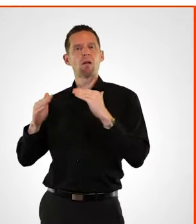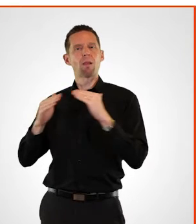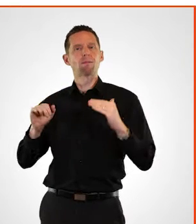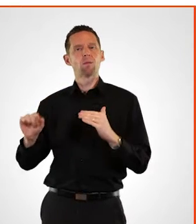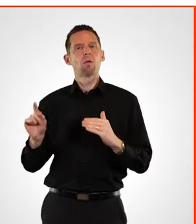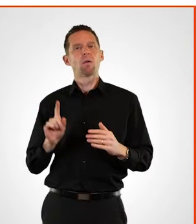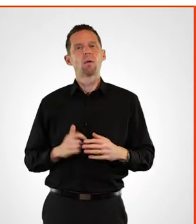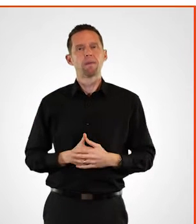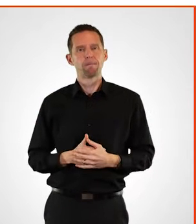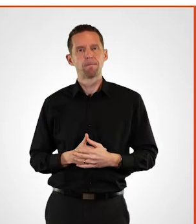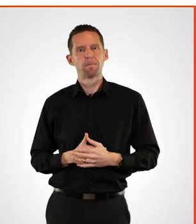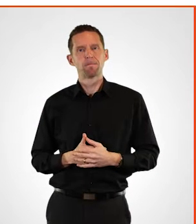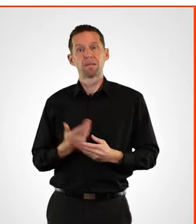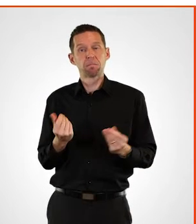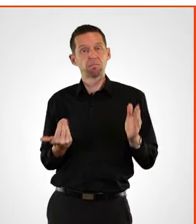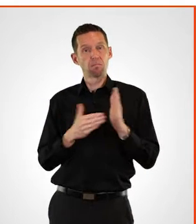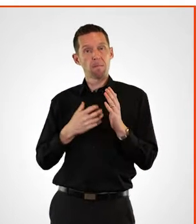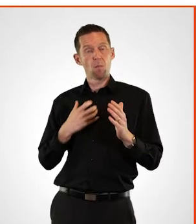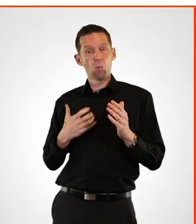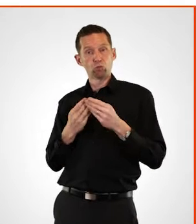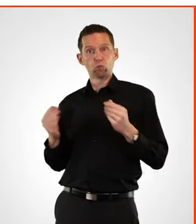A couple more resources that I want to share with you.